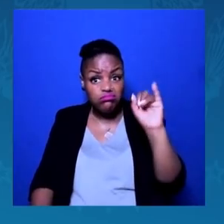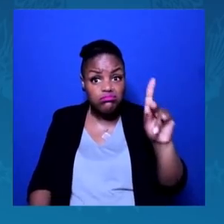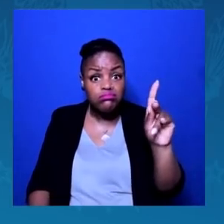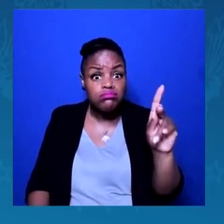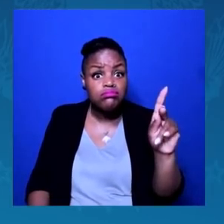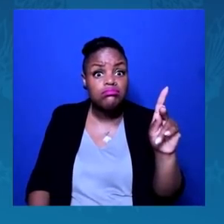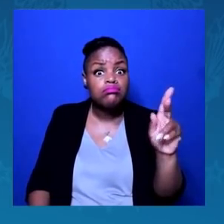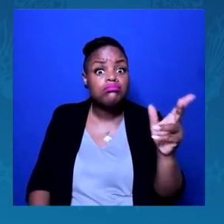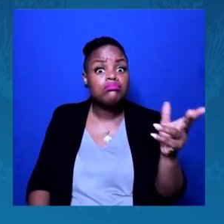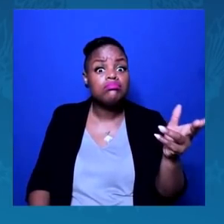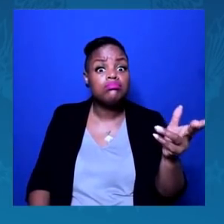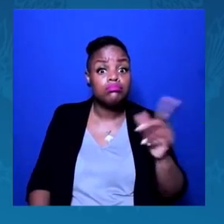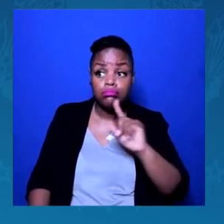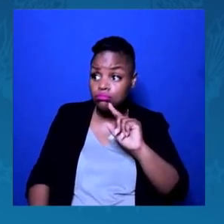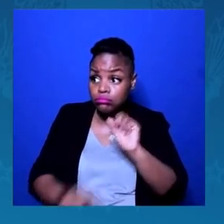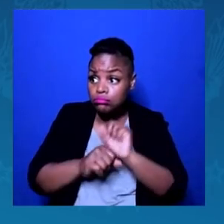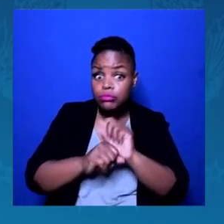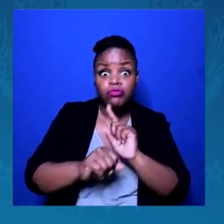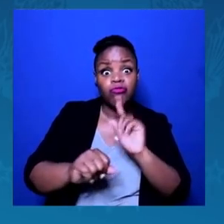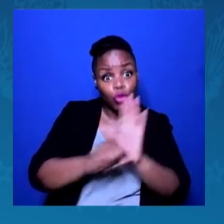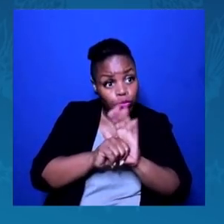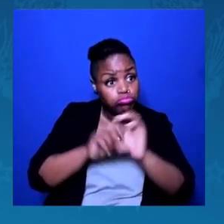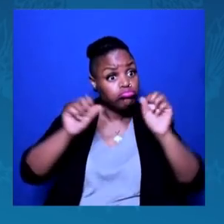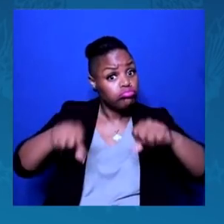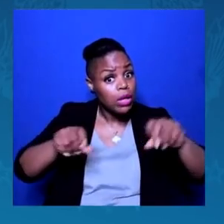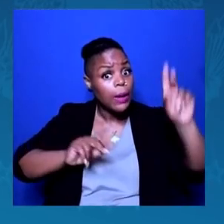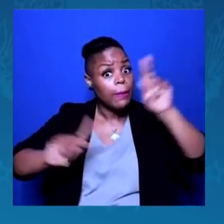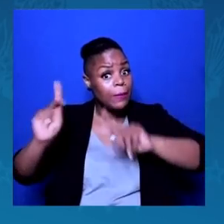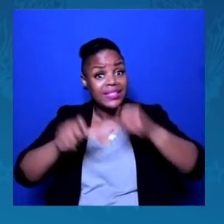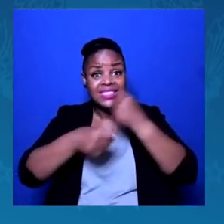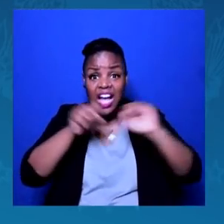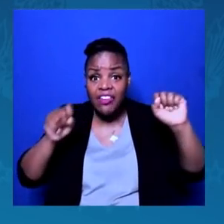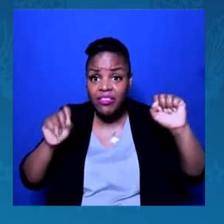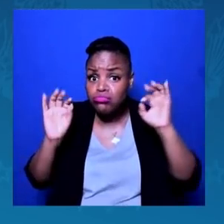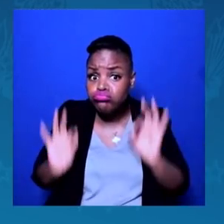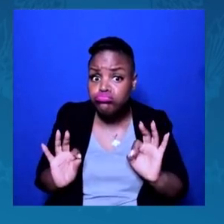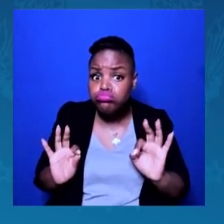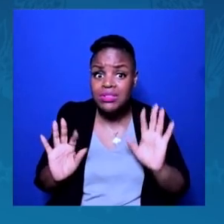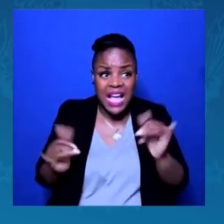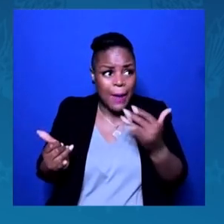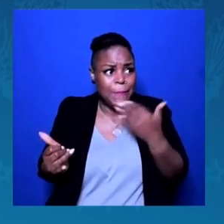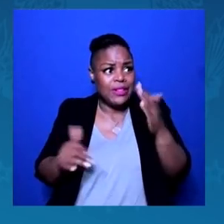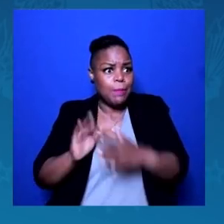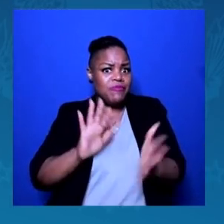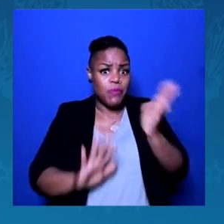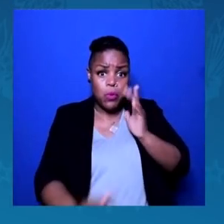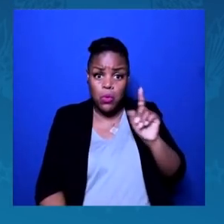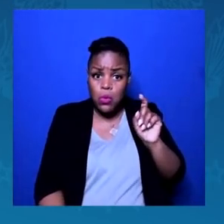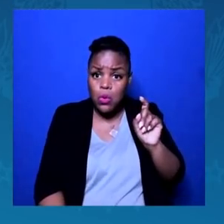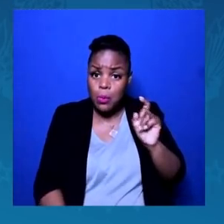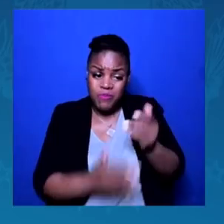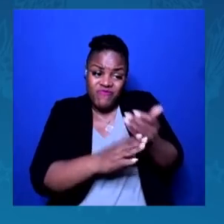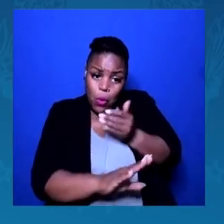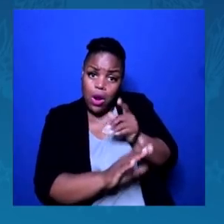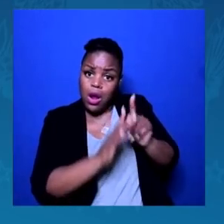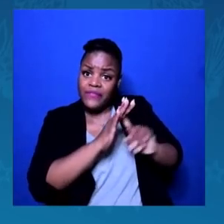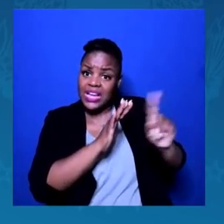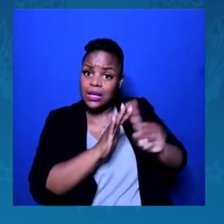than they were before the U.S. withdrew from Afghanistan? The Vice President: As I've said before and as you've noted,